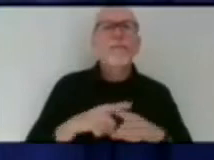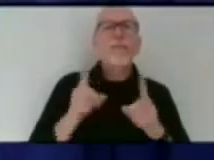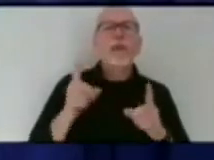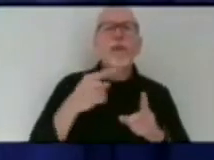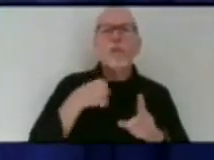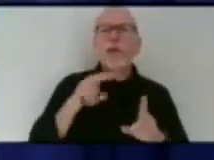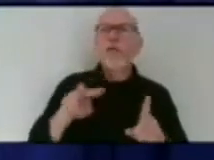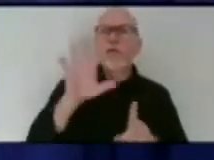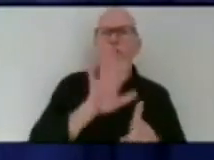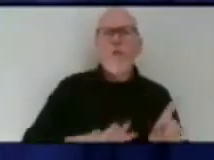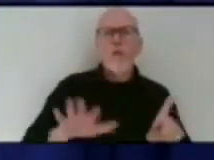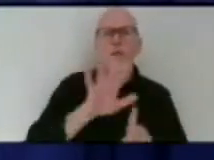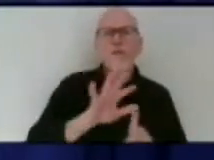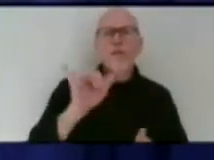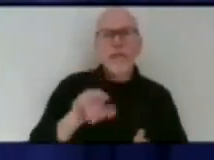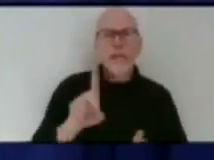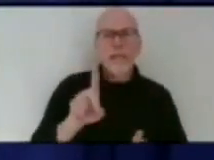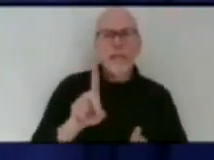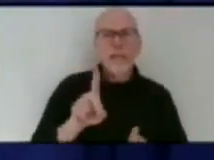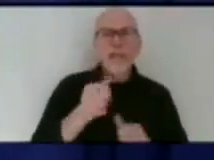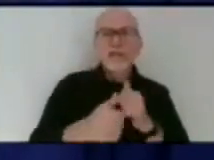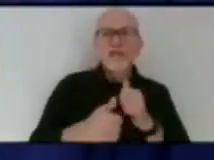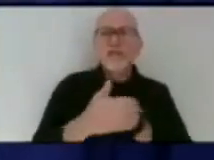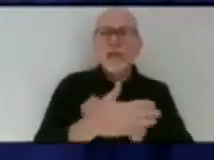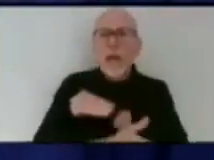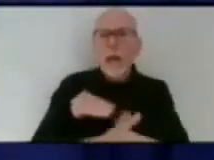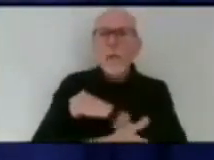Indiana, county by county and the spread that we're seeing all throughout